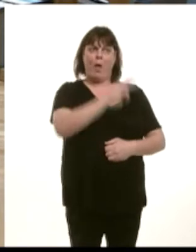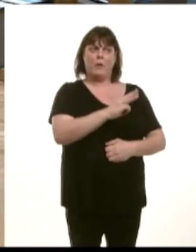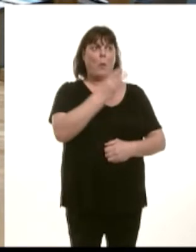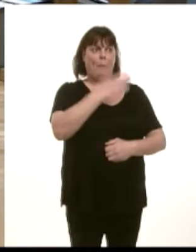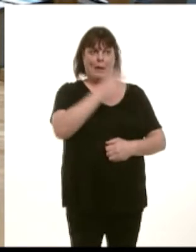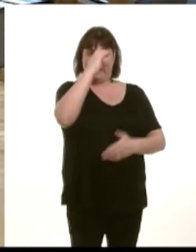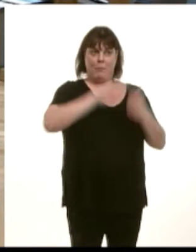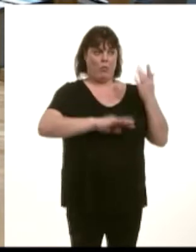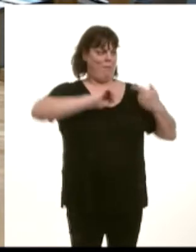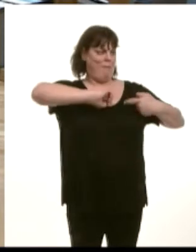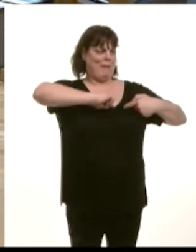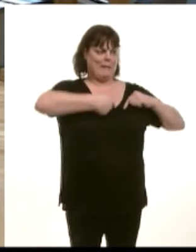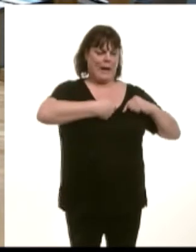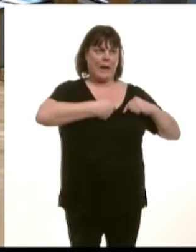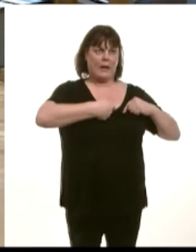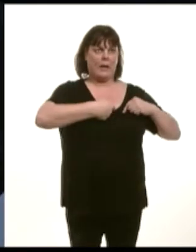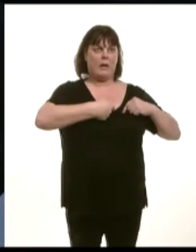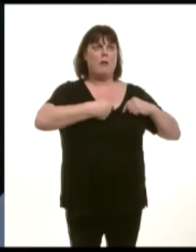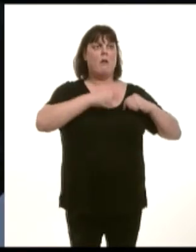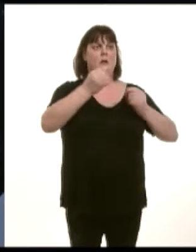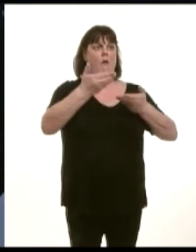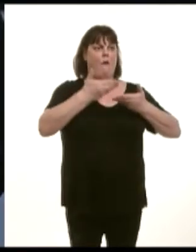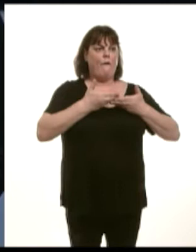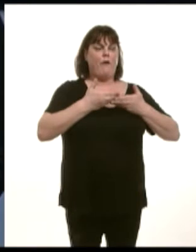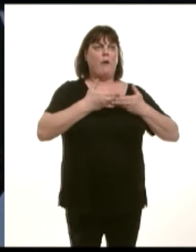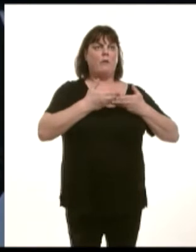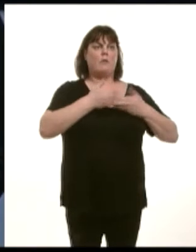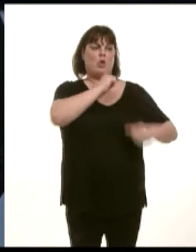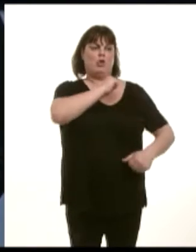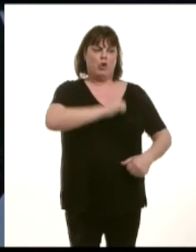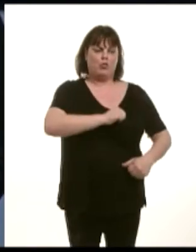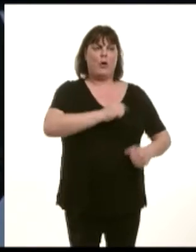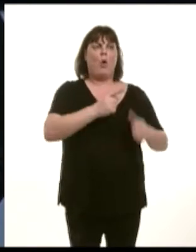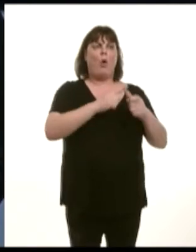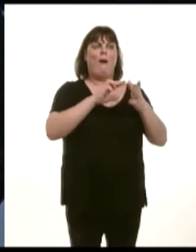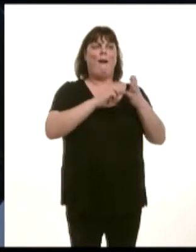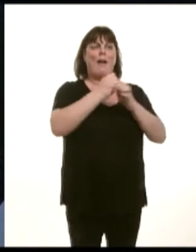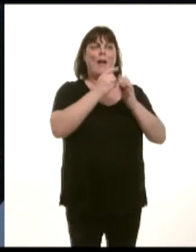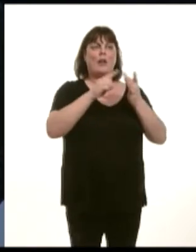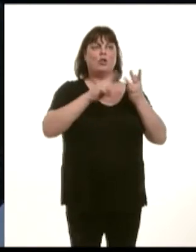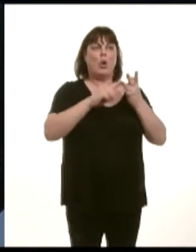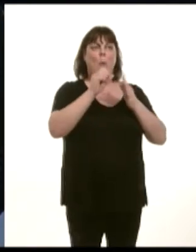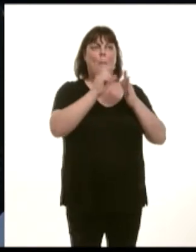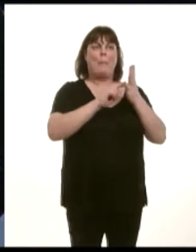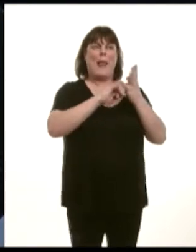attack, had bypass surgery or angioplasty actually receive cardiac rehabilitation.